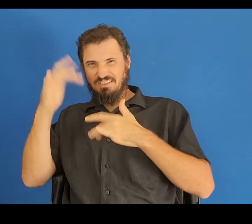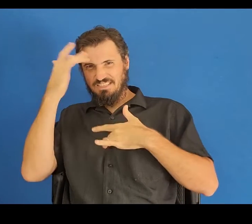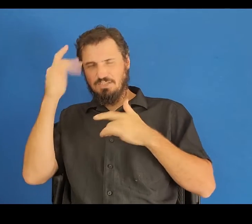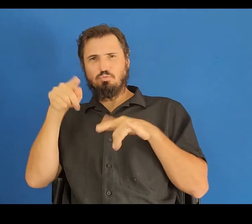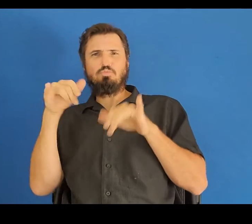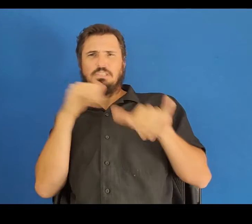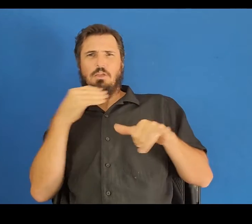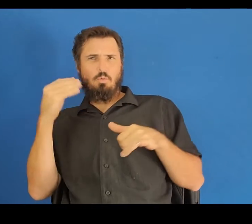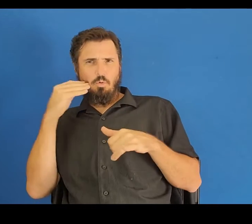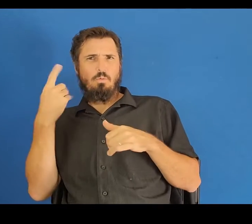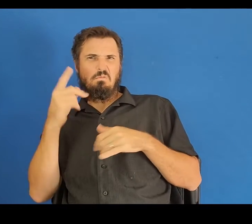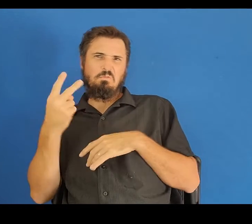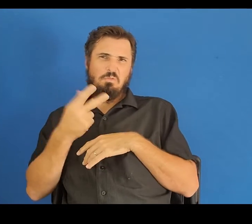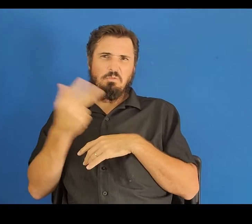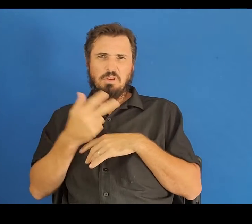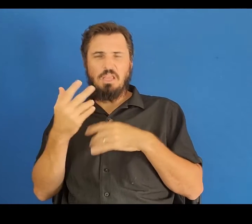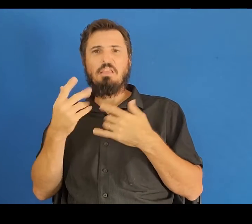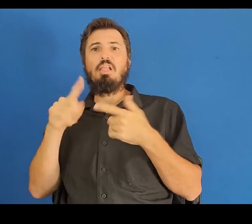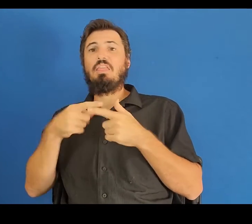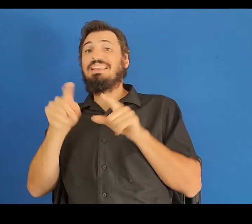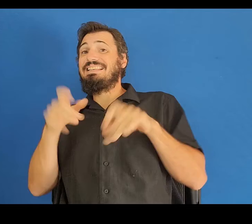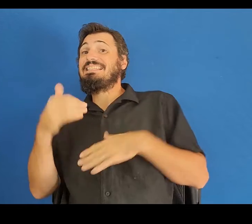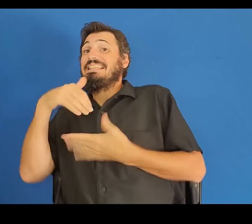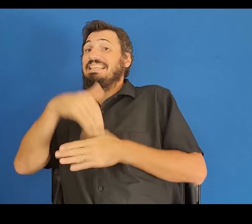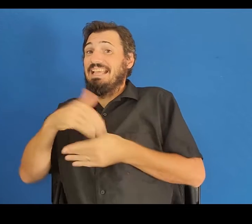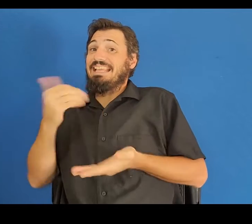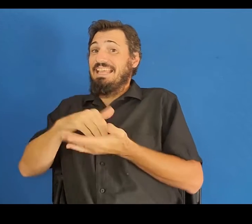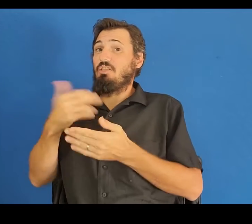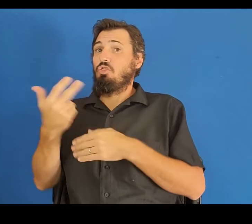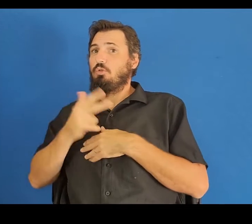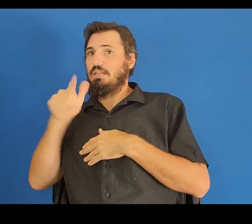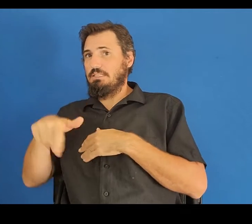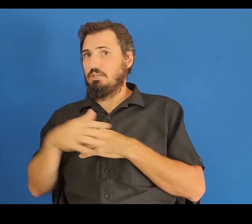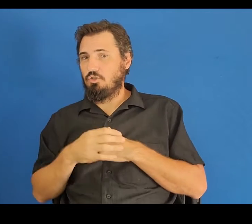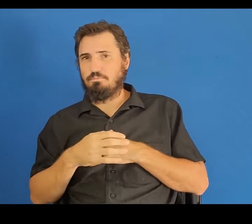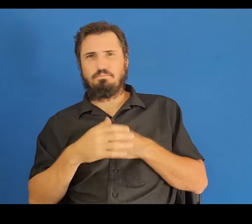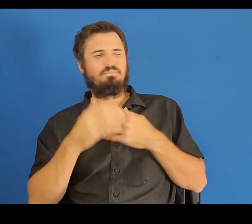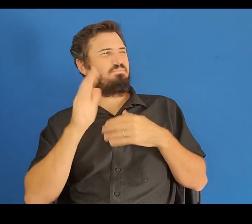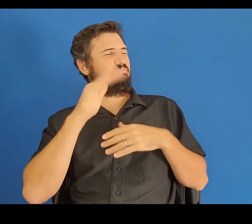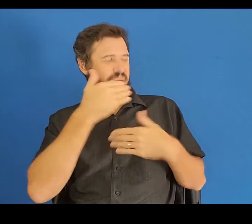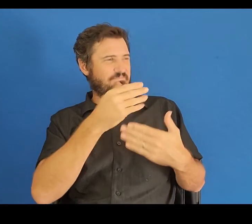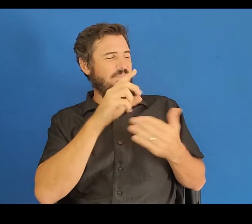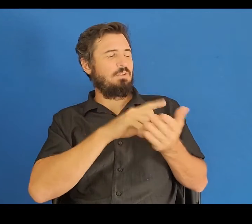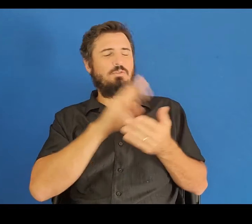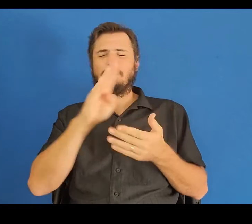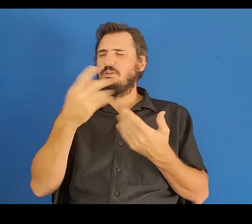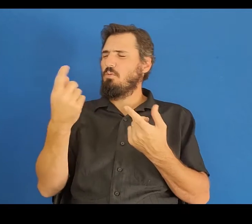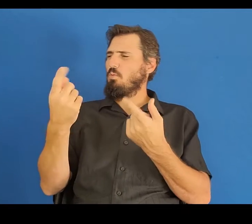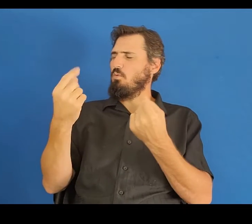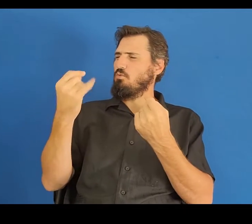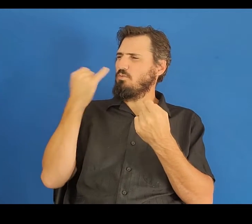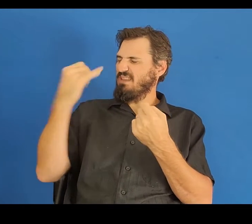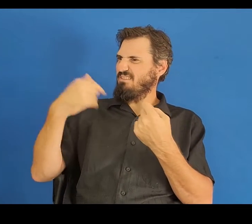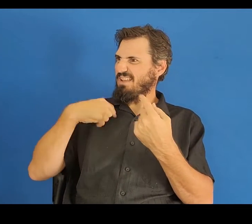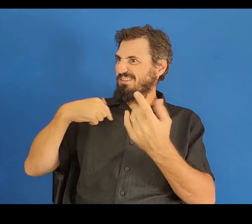Thanks Dr. B. What should you do if you think you may have been exposed to someone with COVID-19?